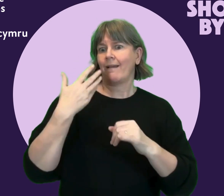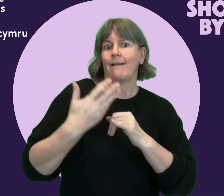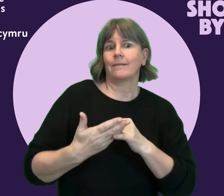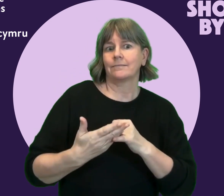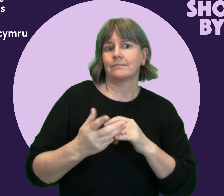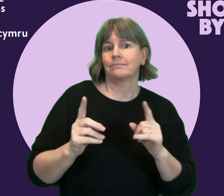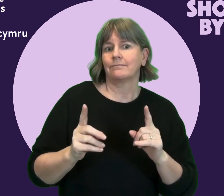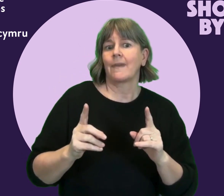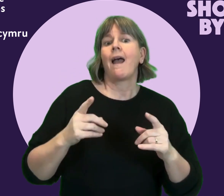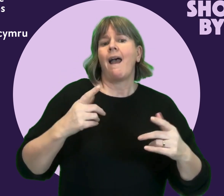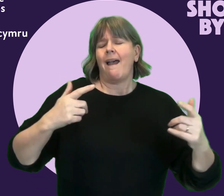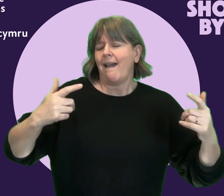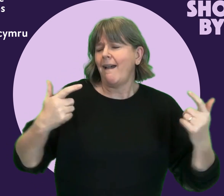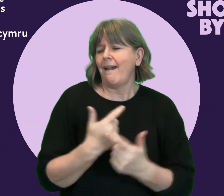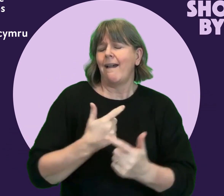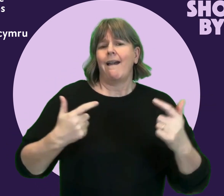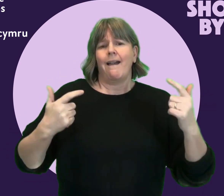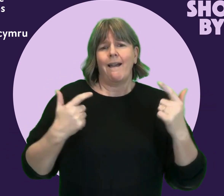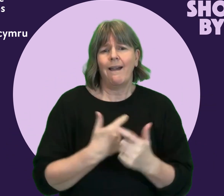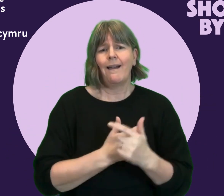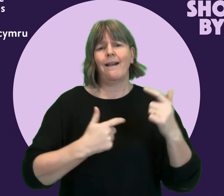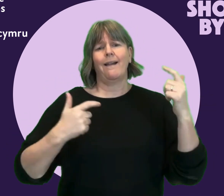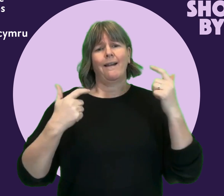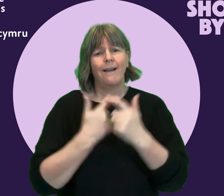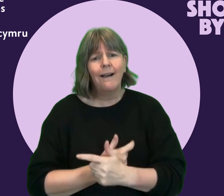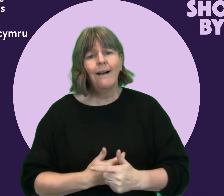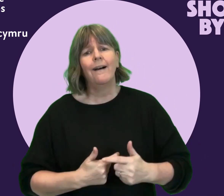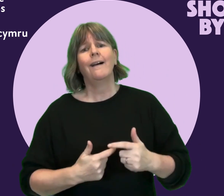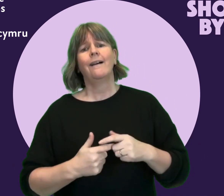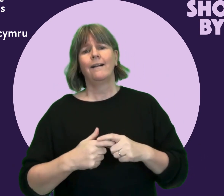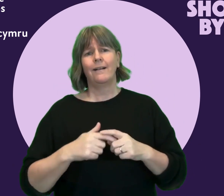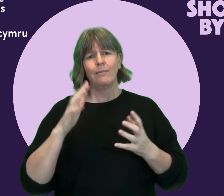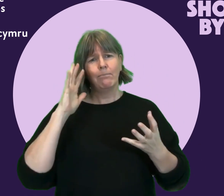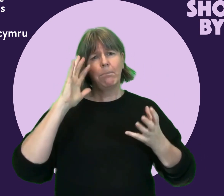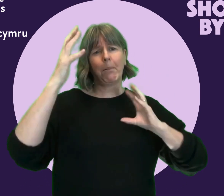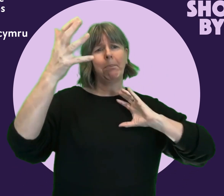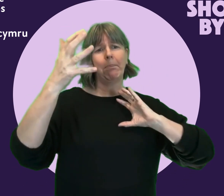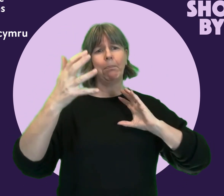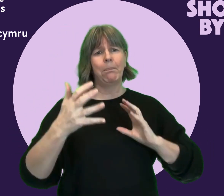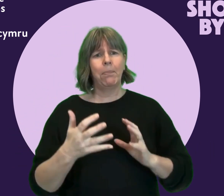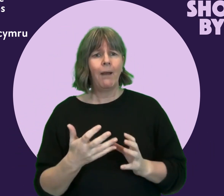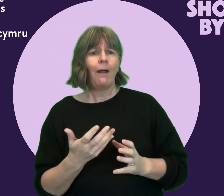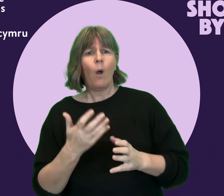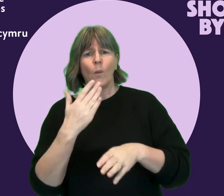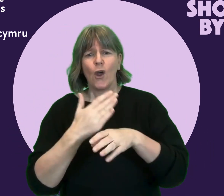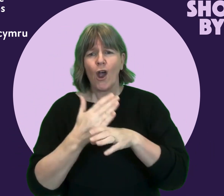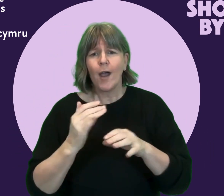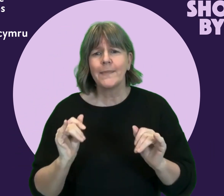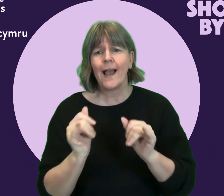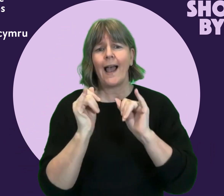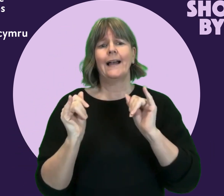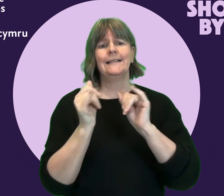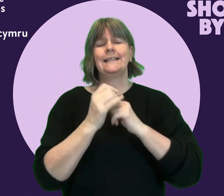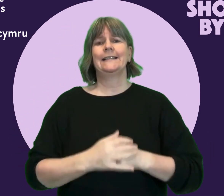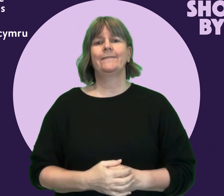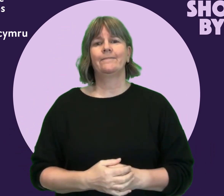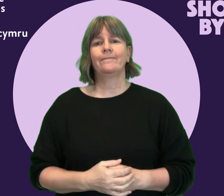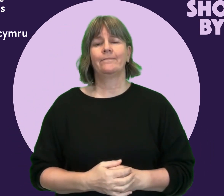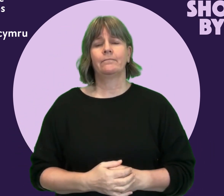And finally, laugh-out-loud at a surreal sci-fi office party.